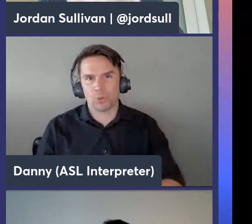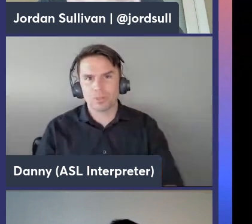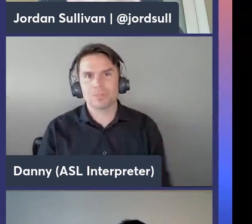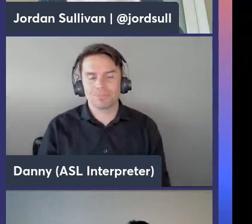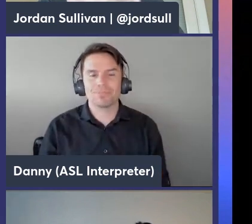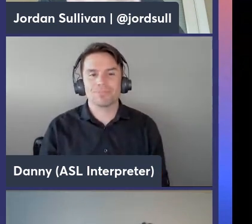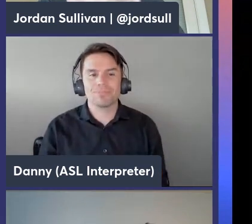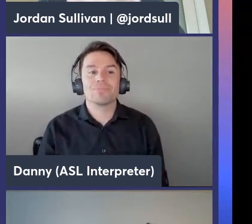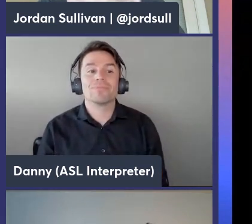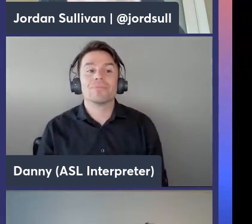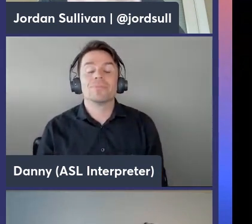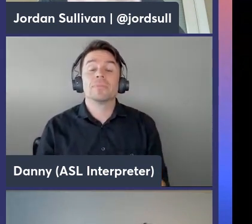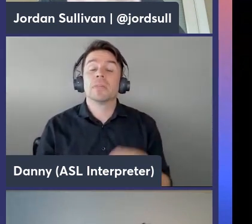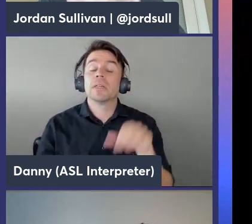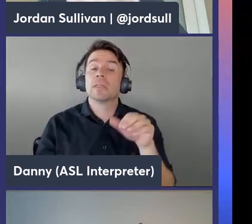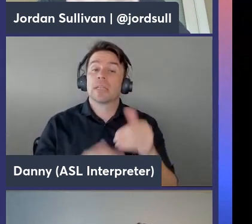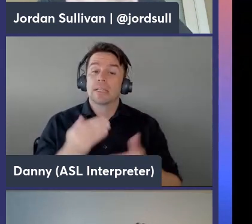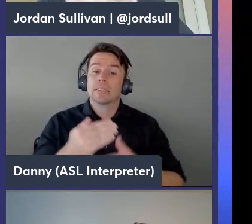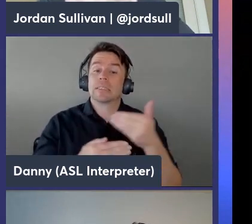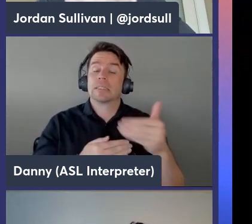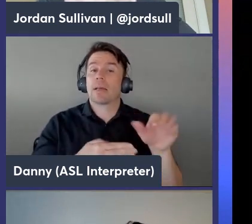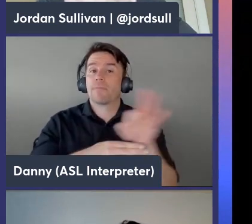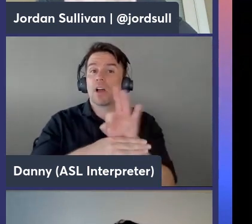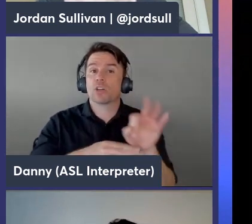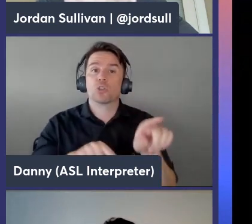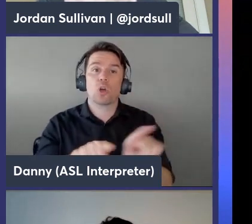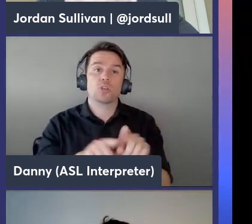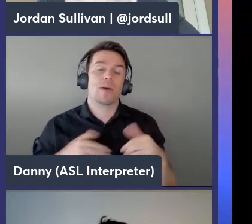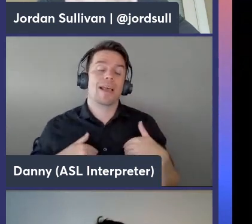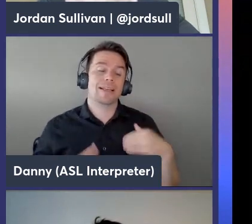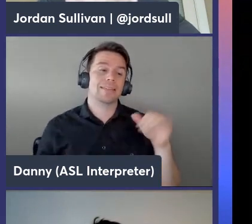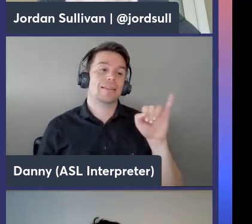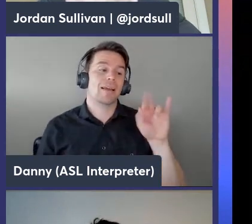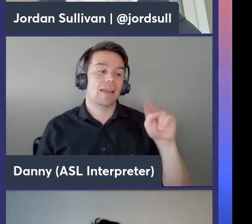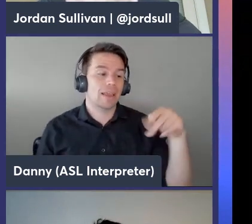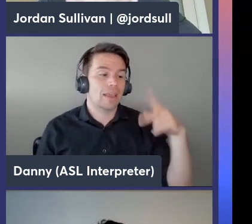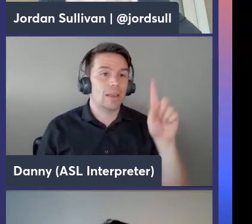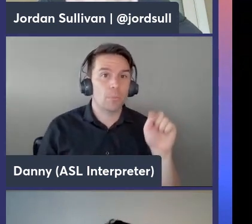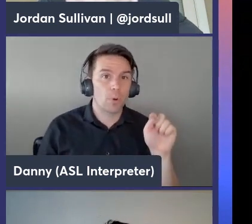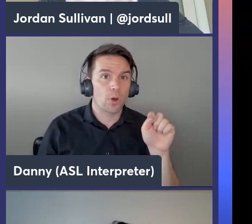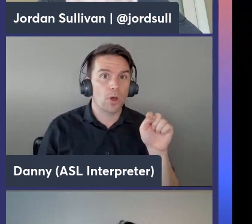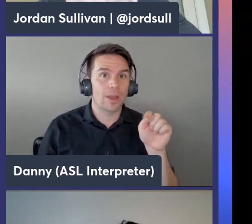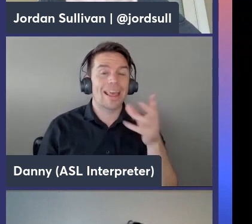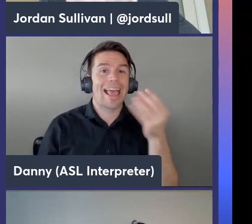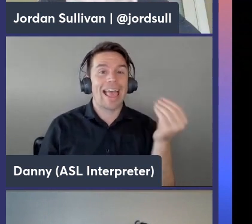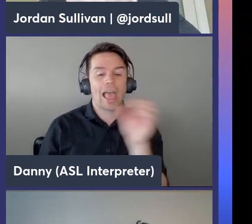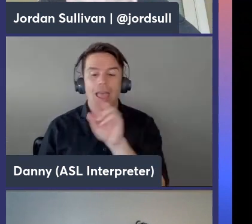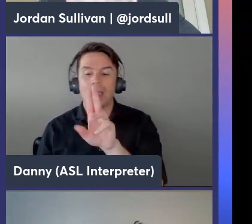Step Functions also has input and output processing for data. So basically, when you start a Step Functions workflow,